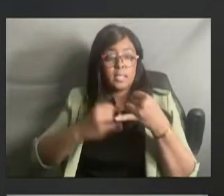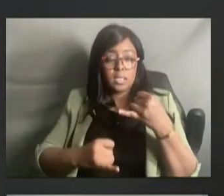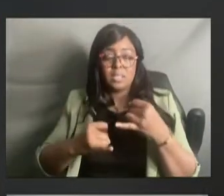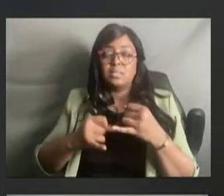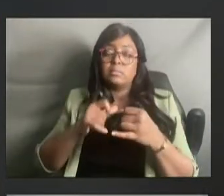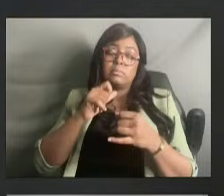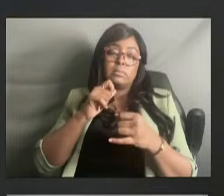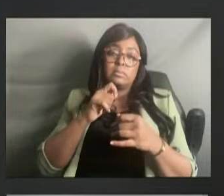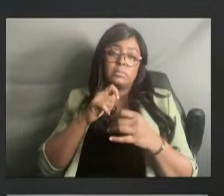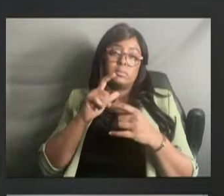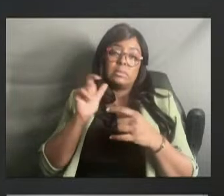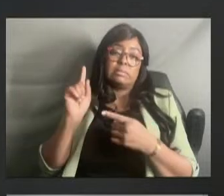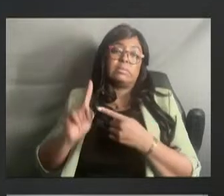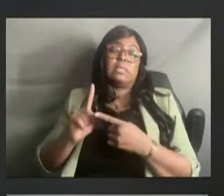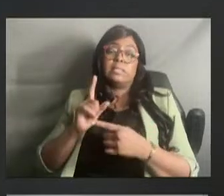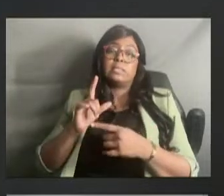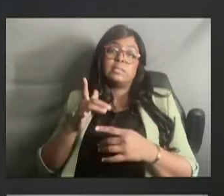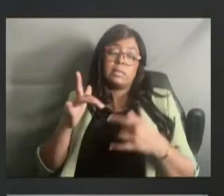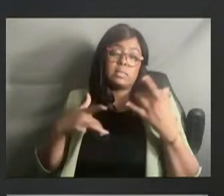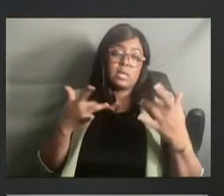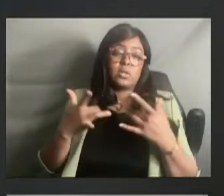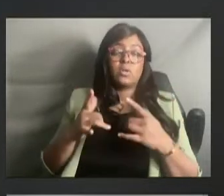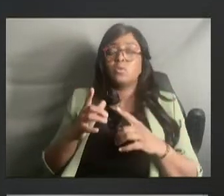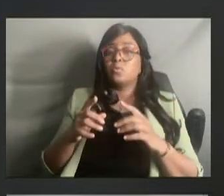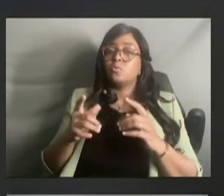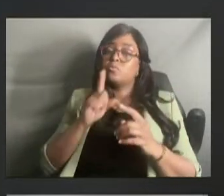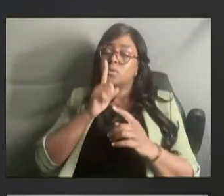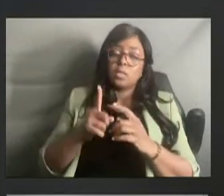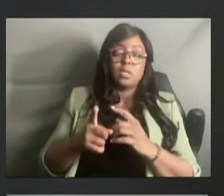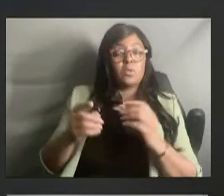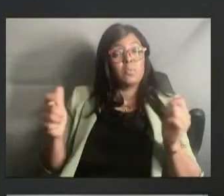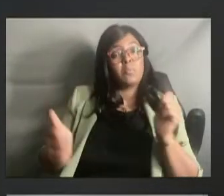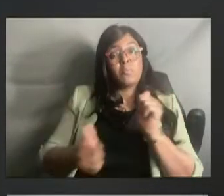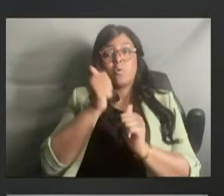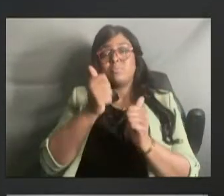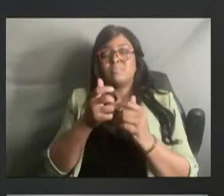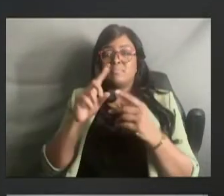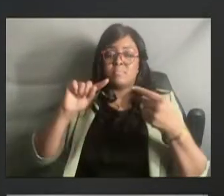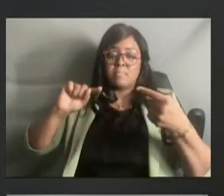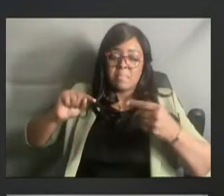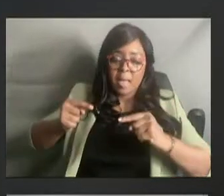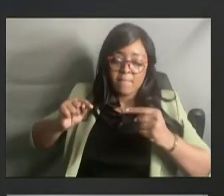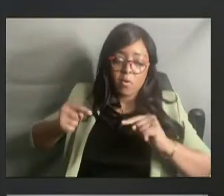equation as well. And finally,